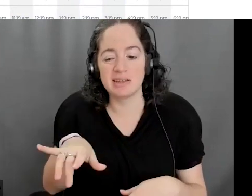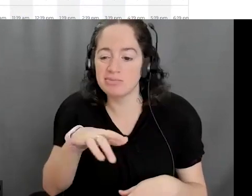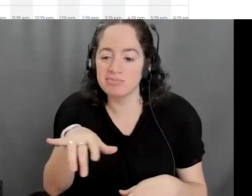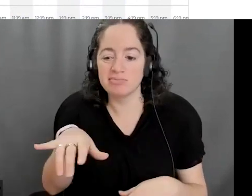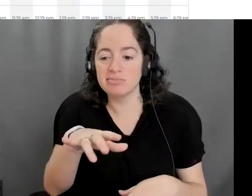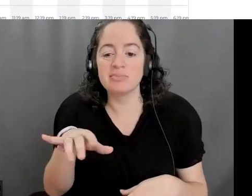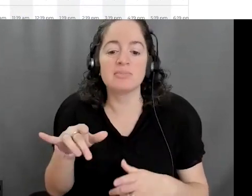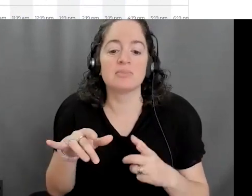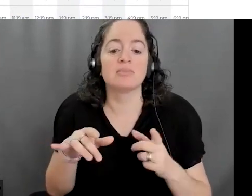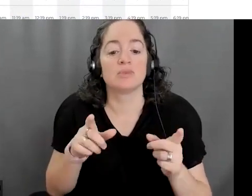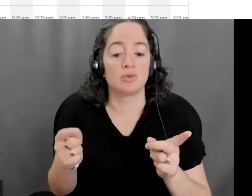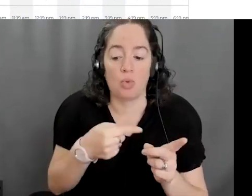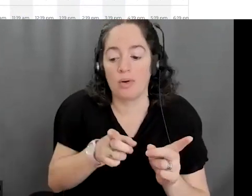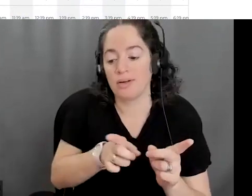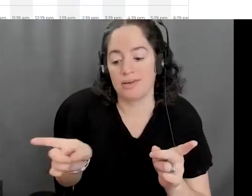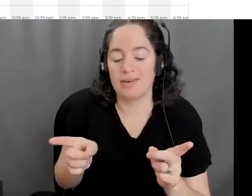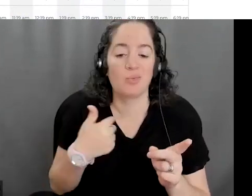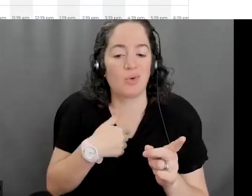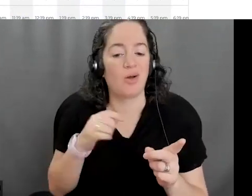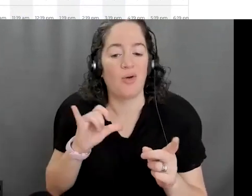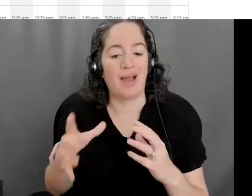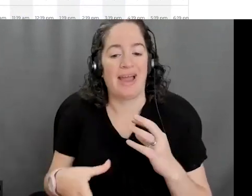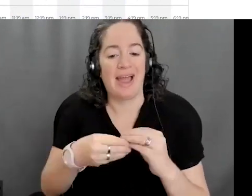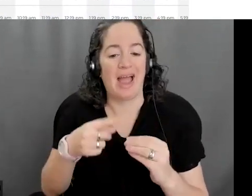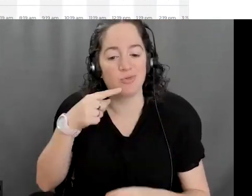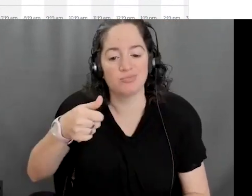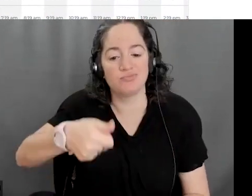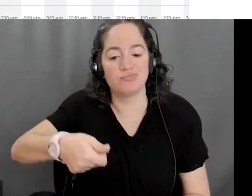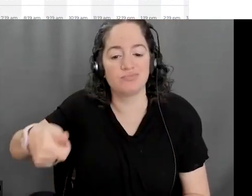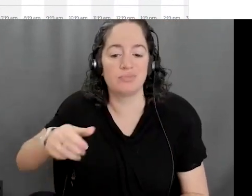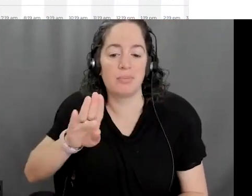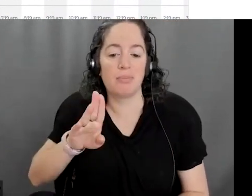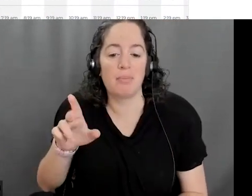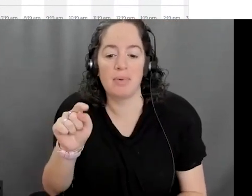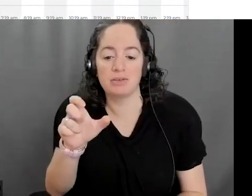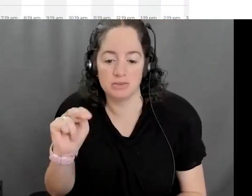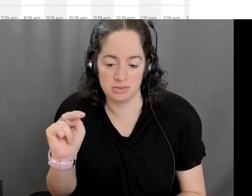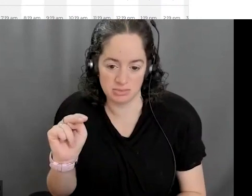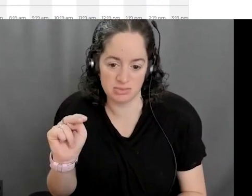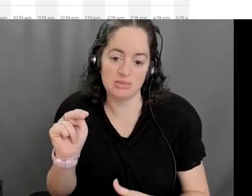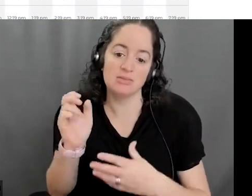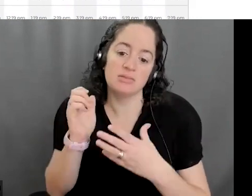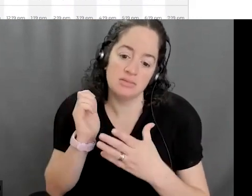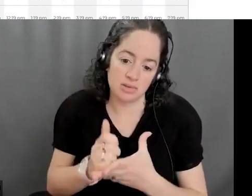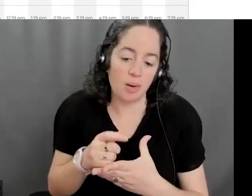we added some buttons to make it a little bit easier for users to scroll to earlier and later,